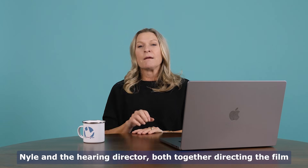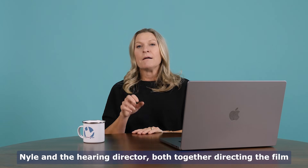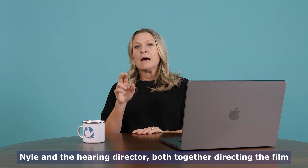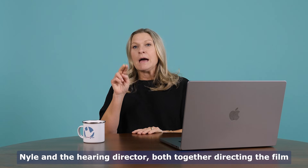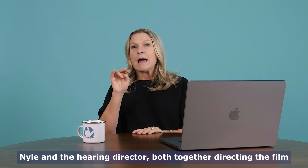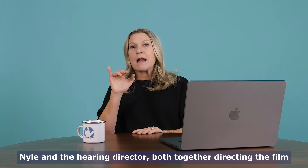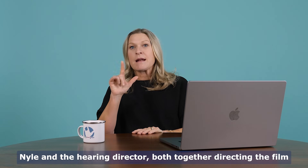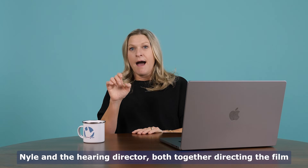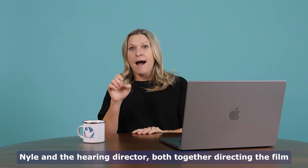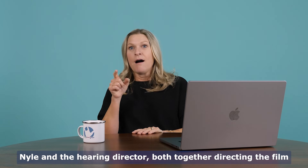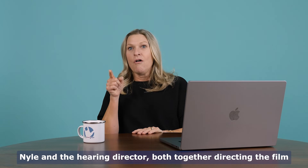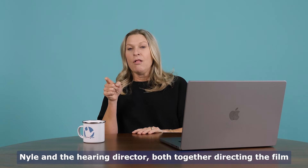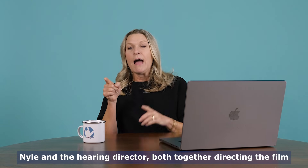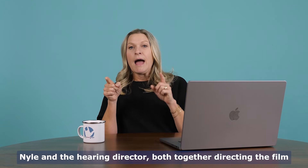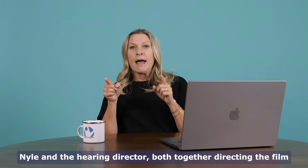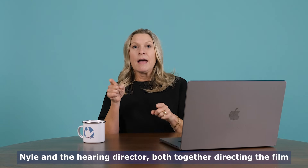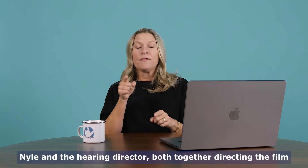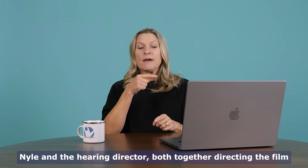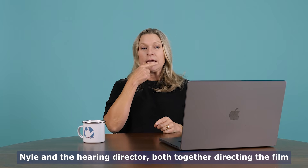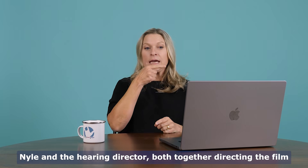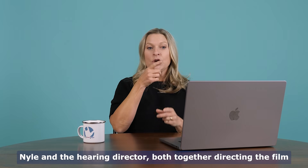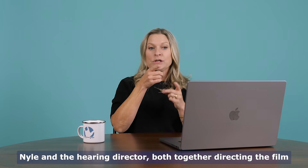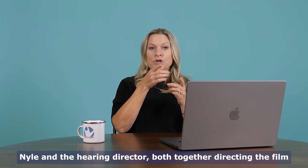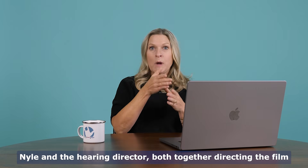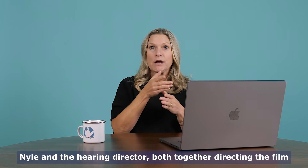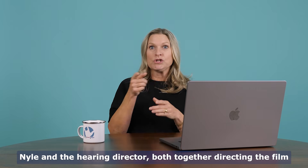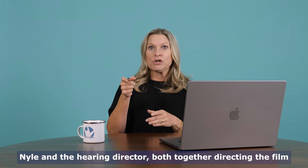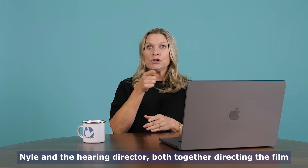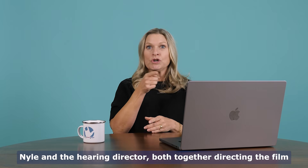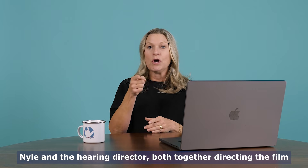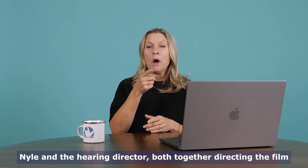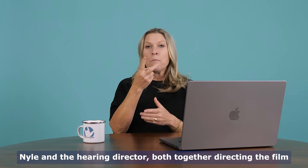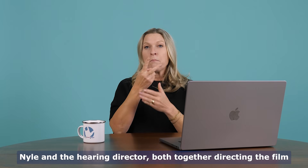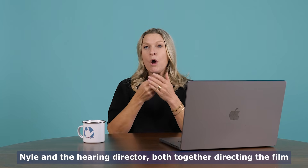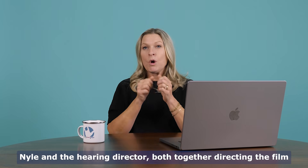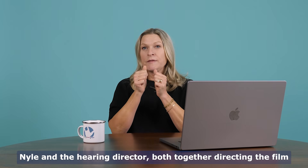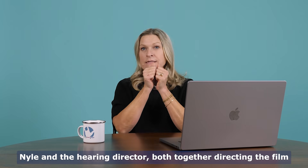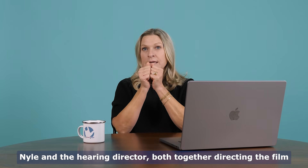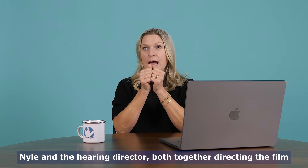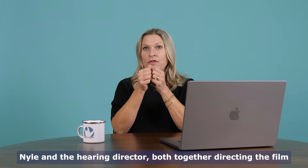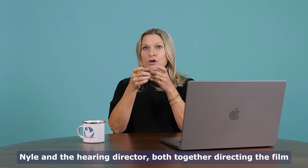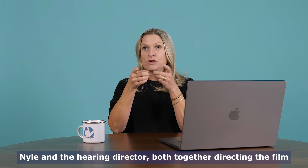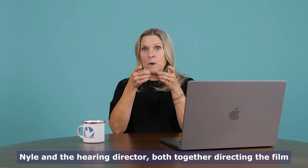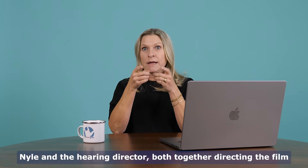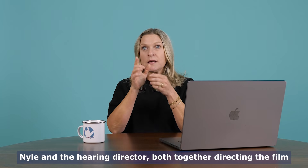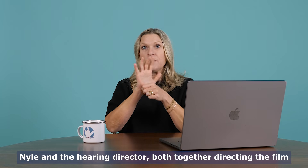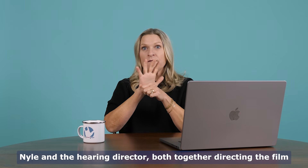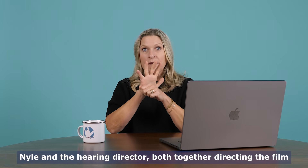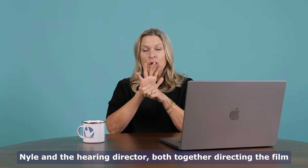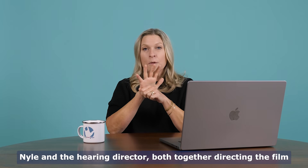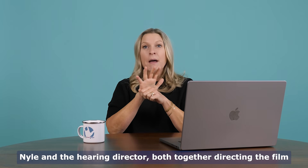Nyle and the hearing director, both together directing the film